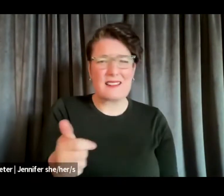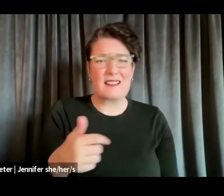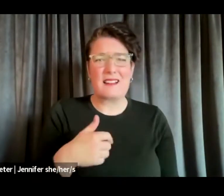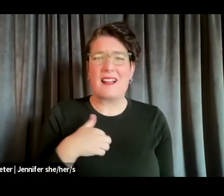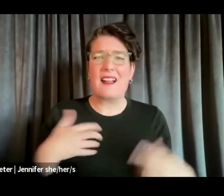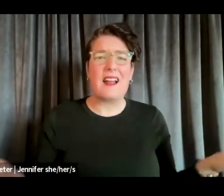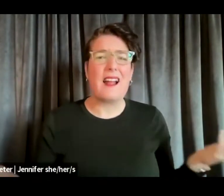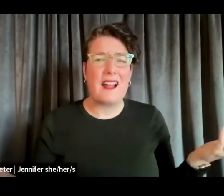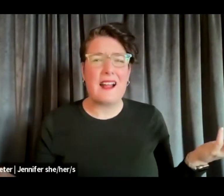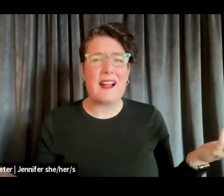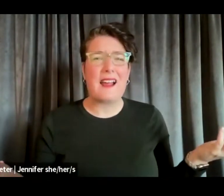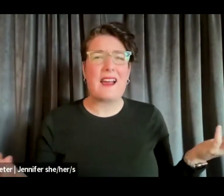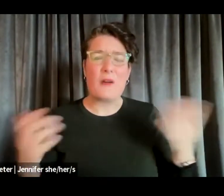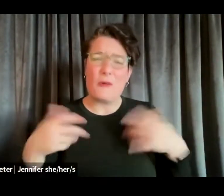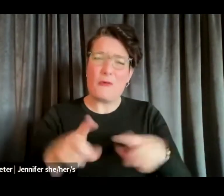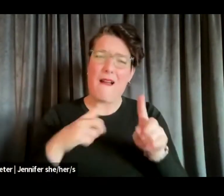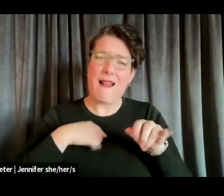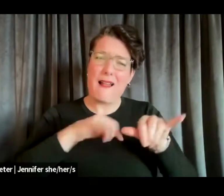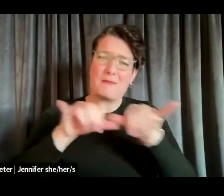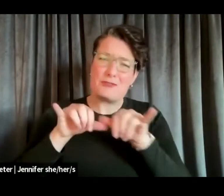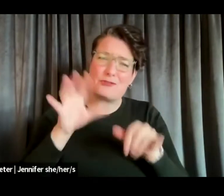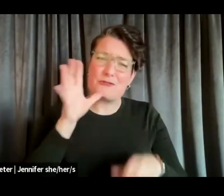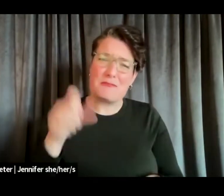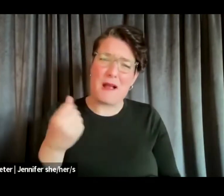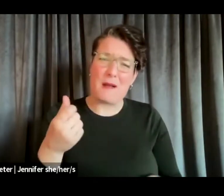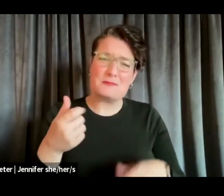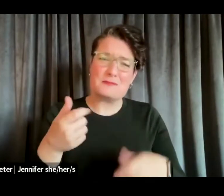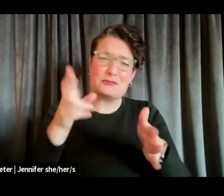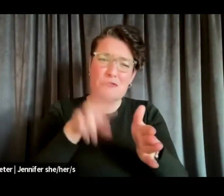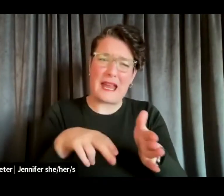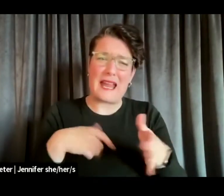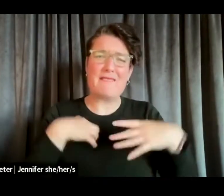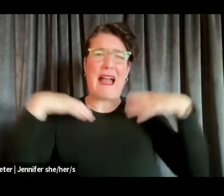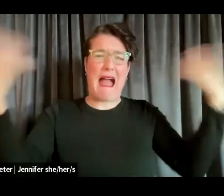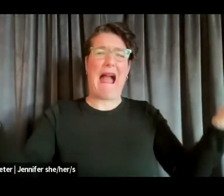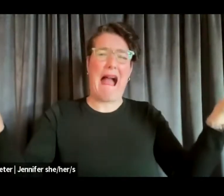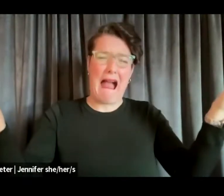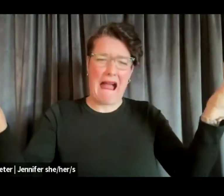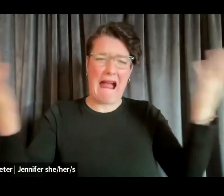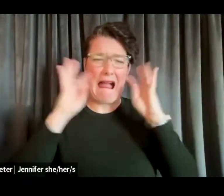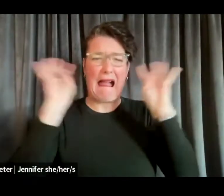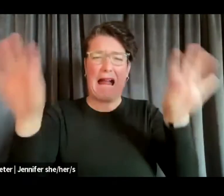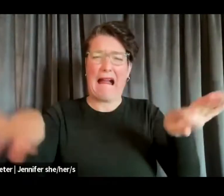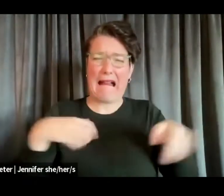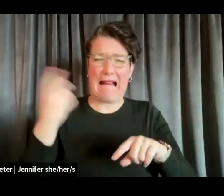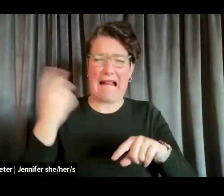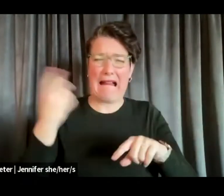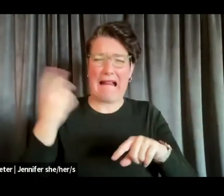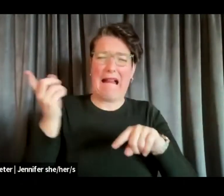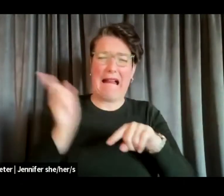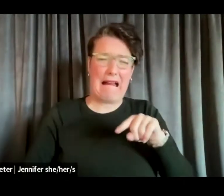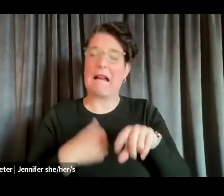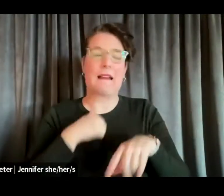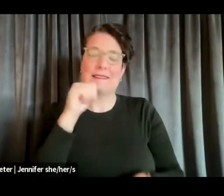I was measuring my mom's grave and I was just like, I can't do it. and I didn't make it to the workshop.